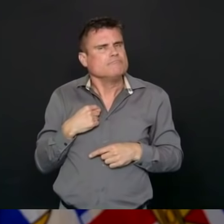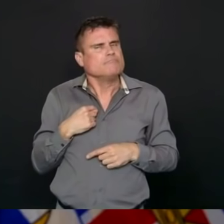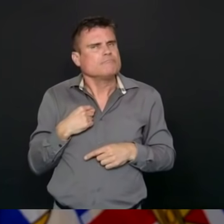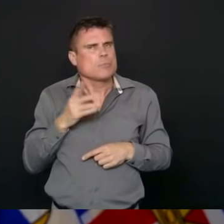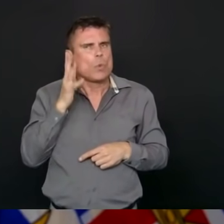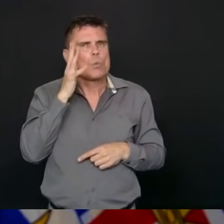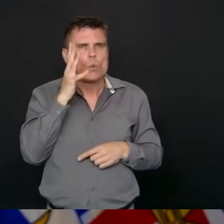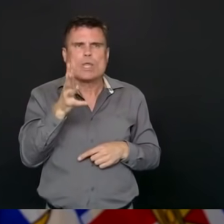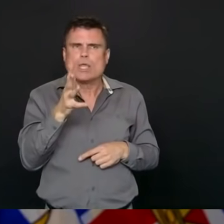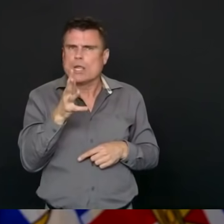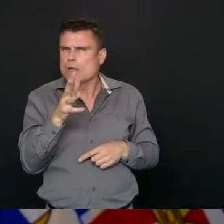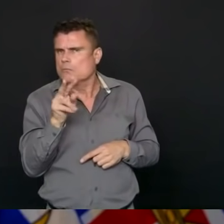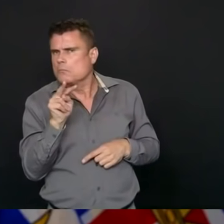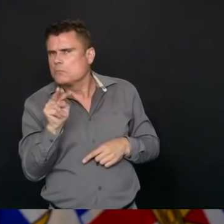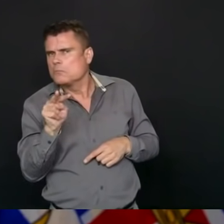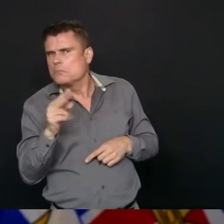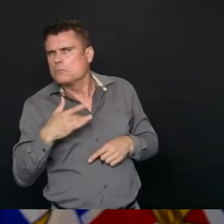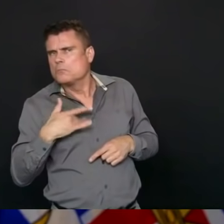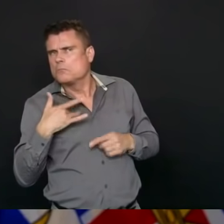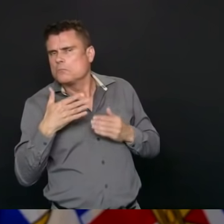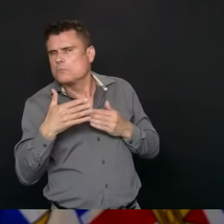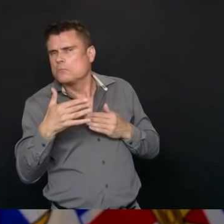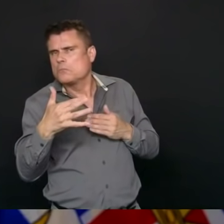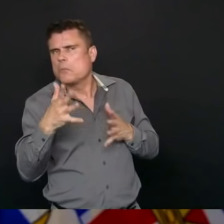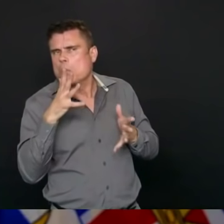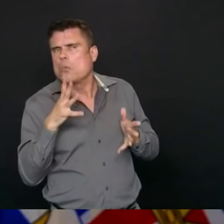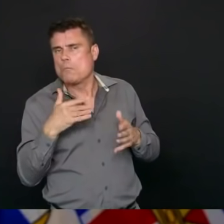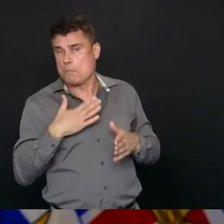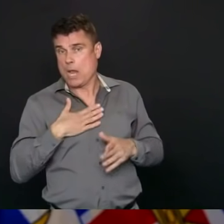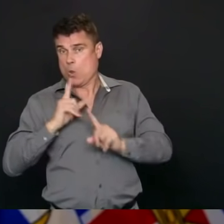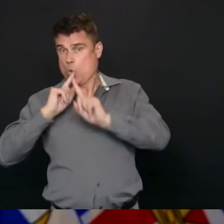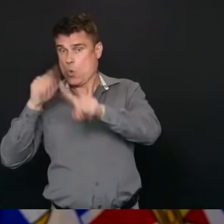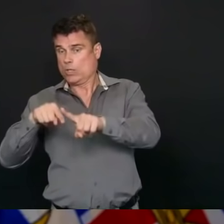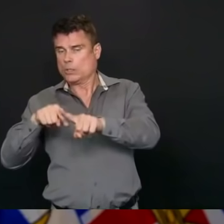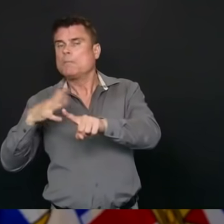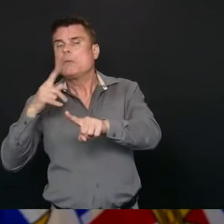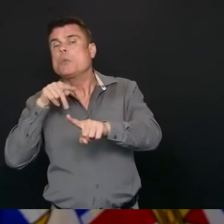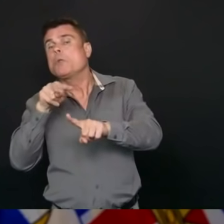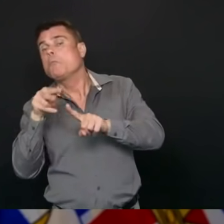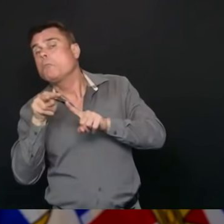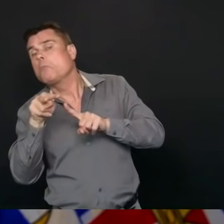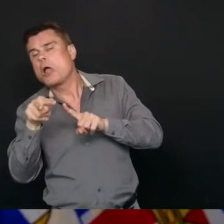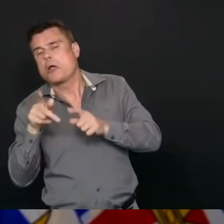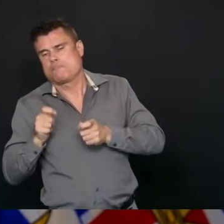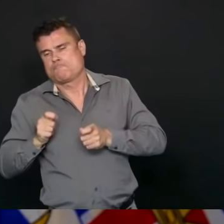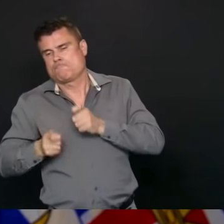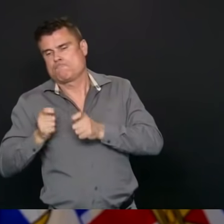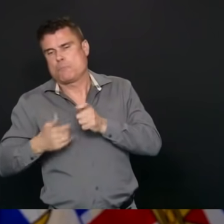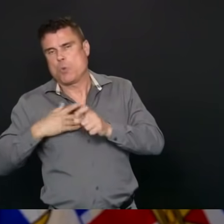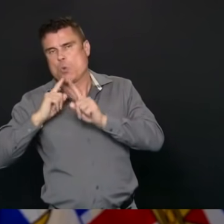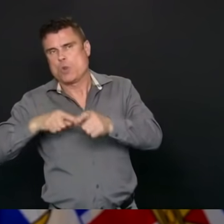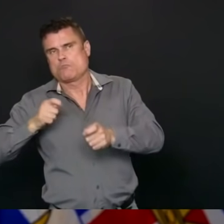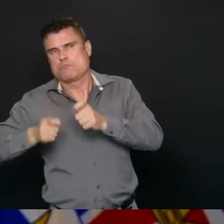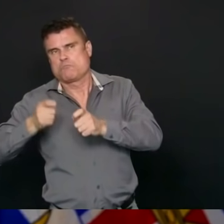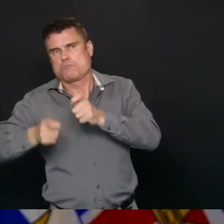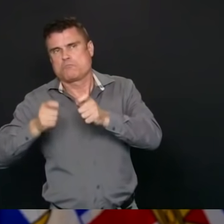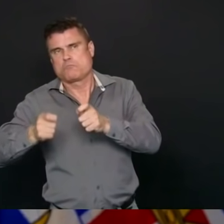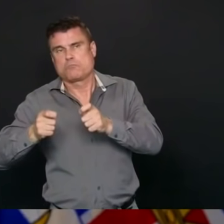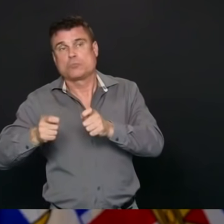have been under order and we will be modifying those orders as we get closer to time, they will need to demonstrate both to employees and customers